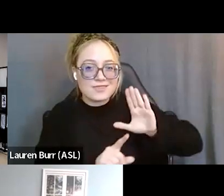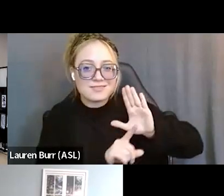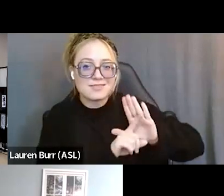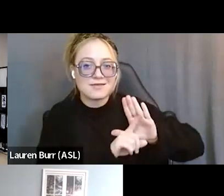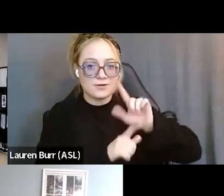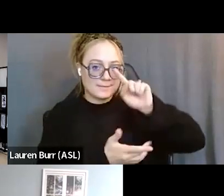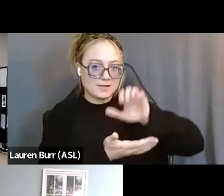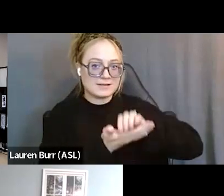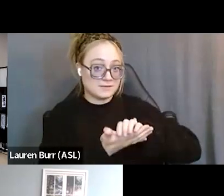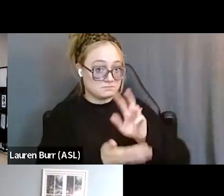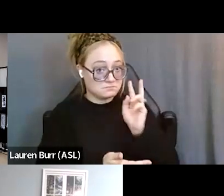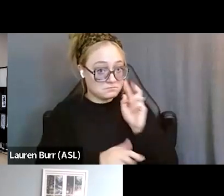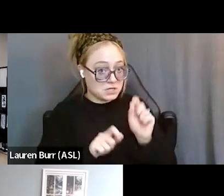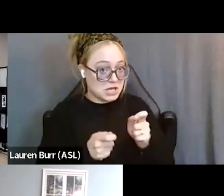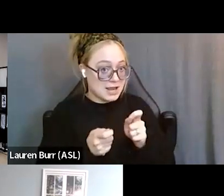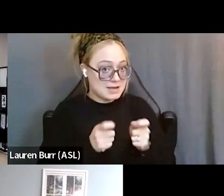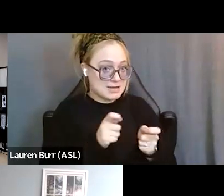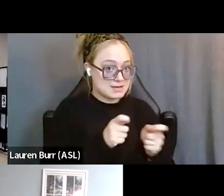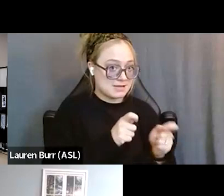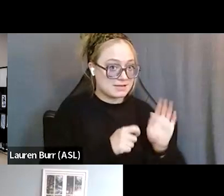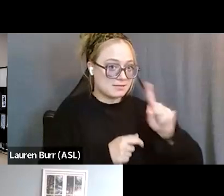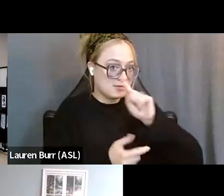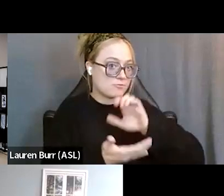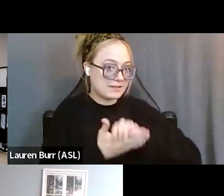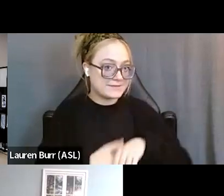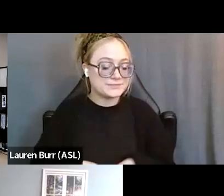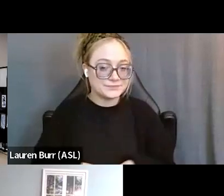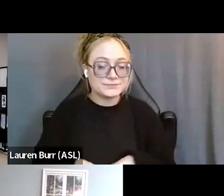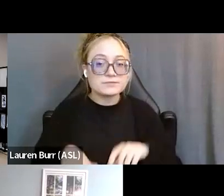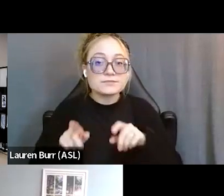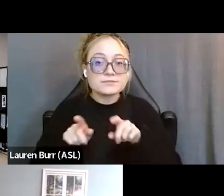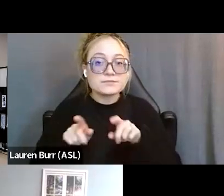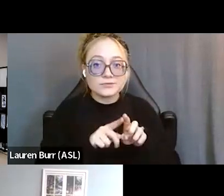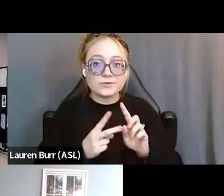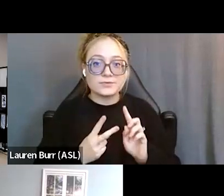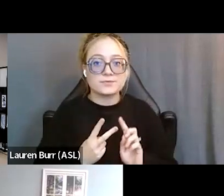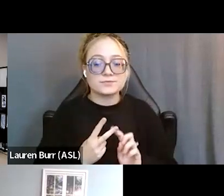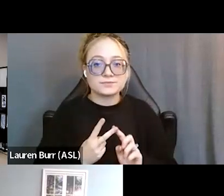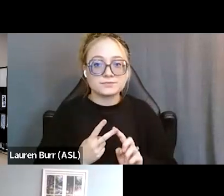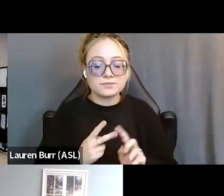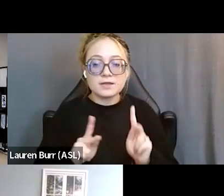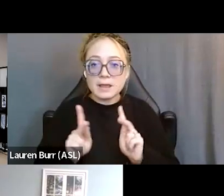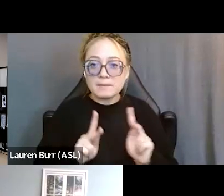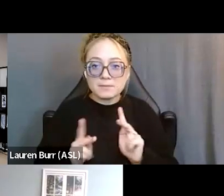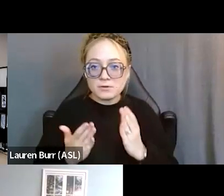make any change there. Also, people might not say,